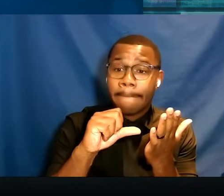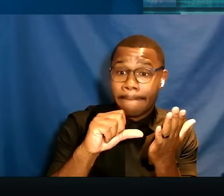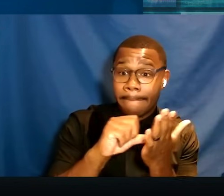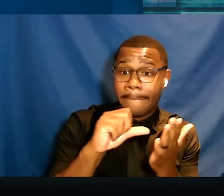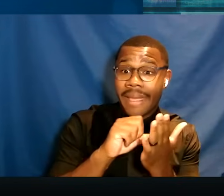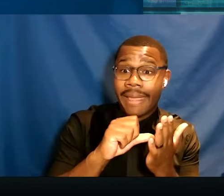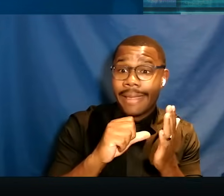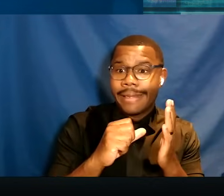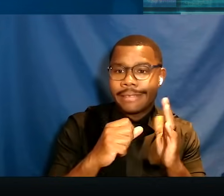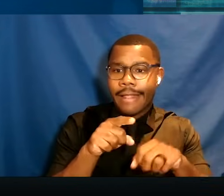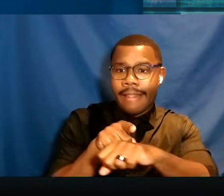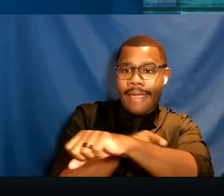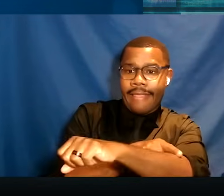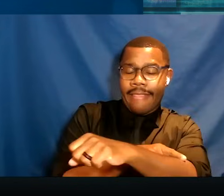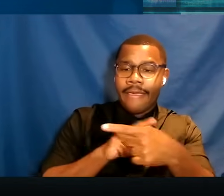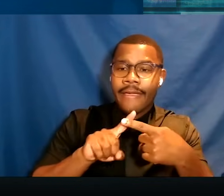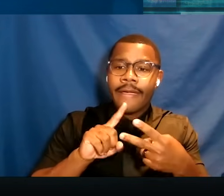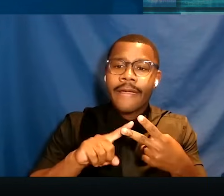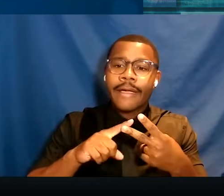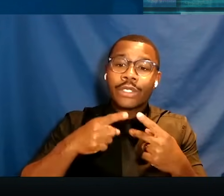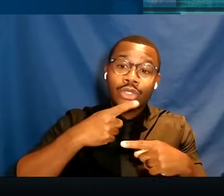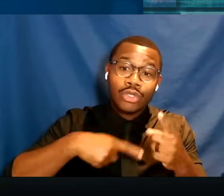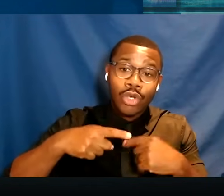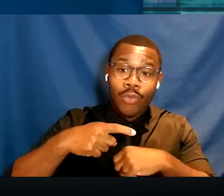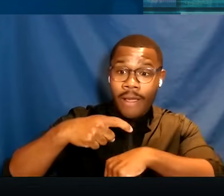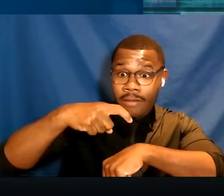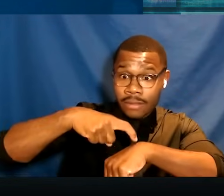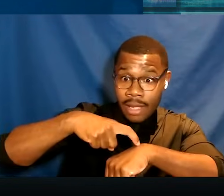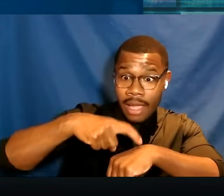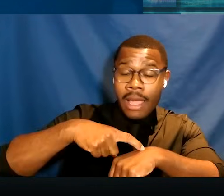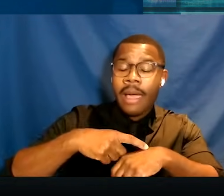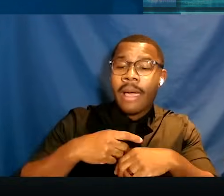turnaround time, and technical specifications,